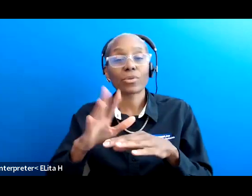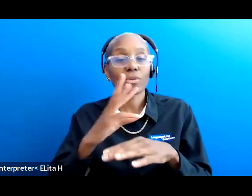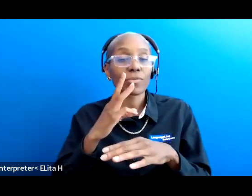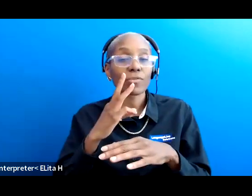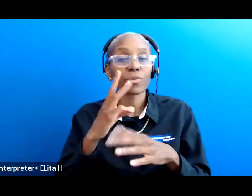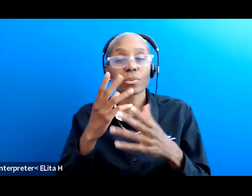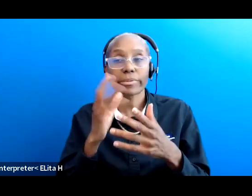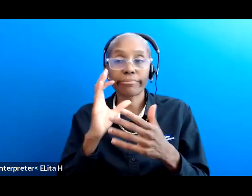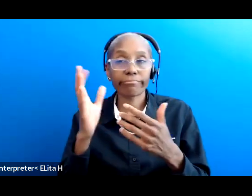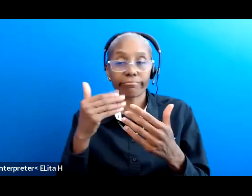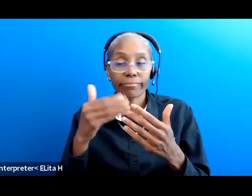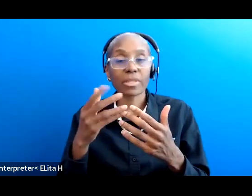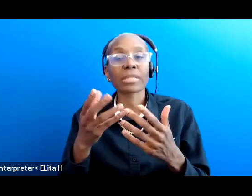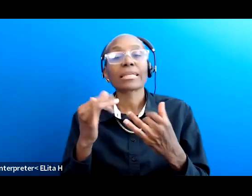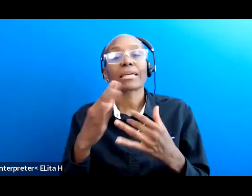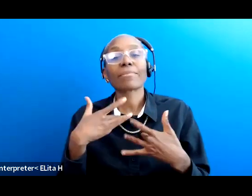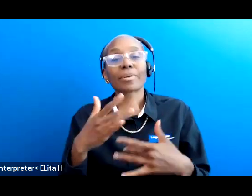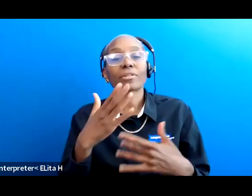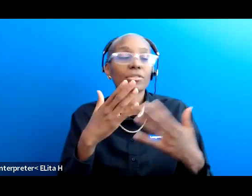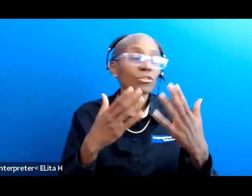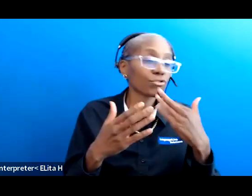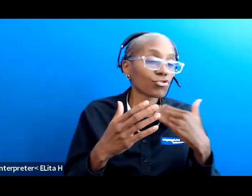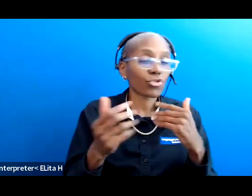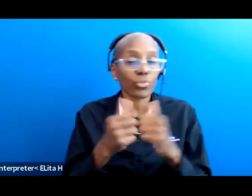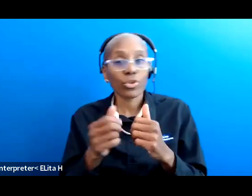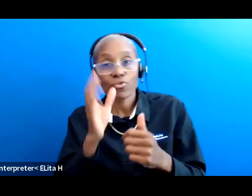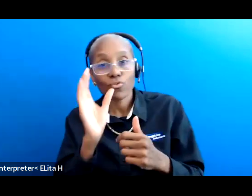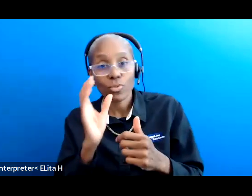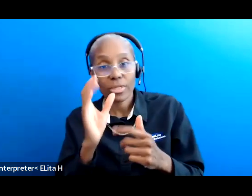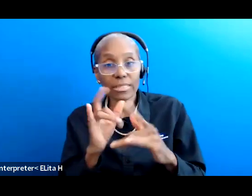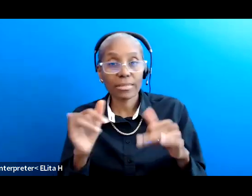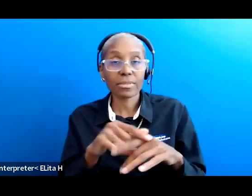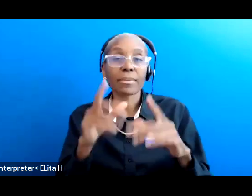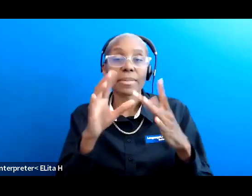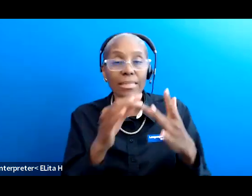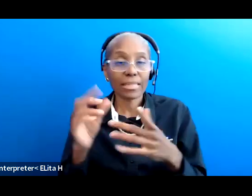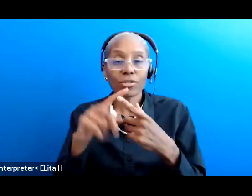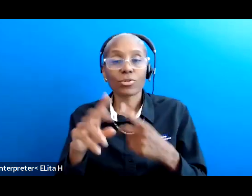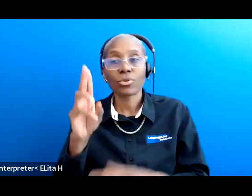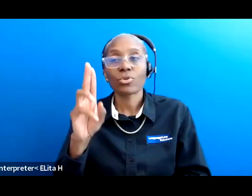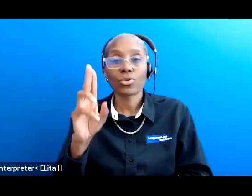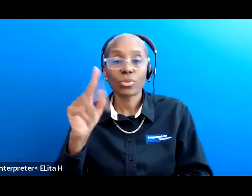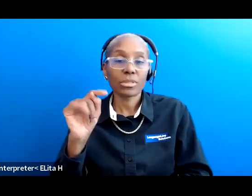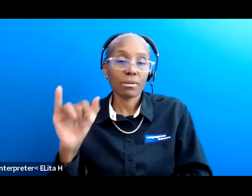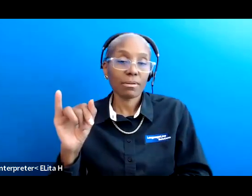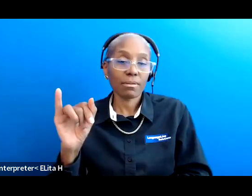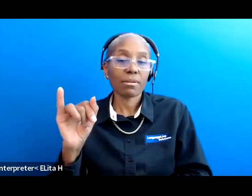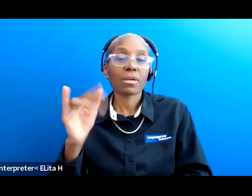If you're taking in a lot of sugar with your fluids when you're drinking, that can lead to urinary tract infections, but also it can